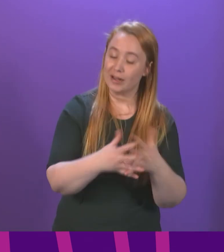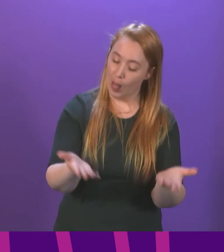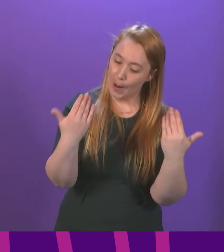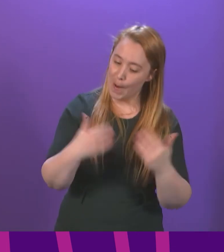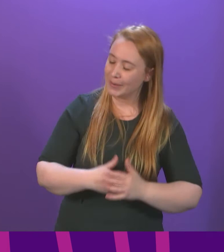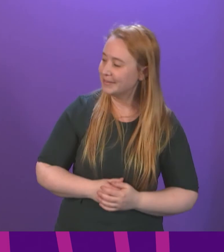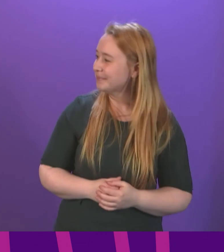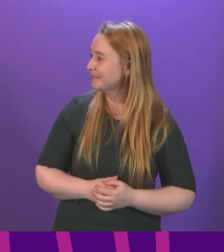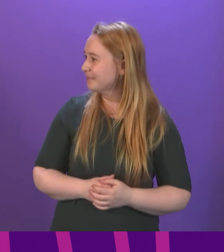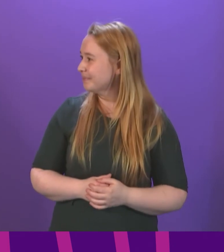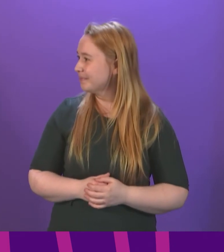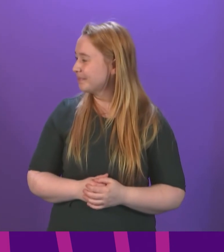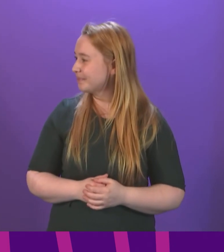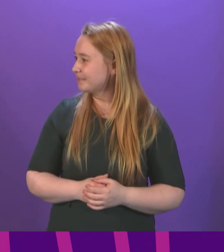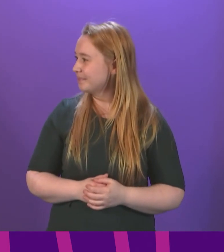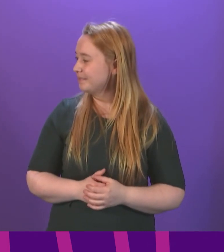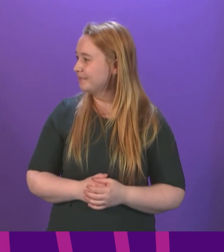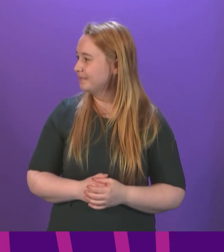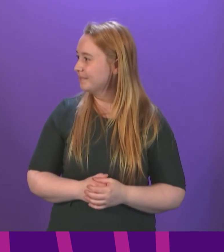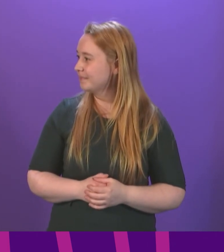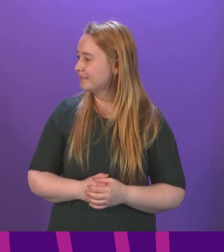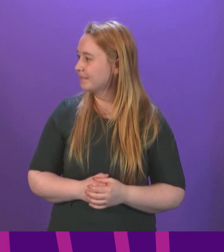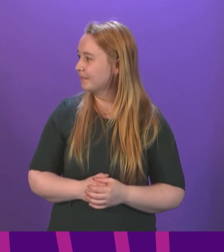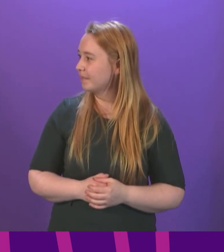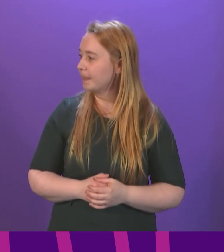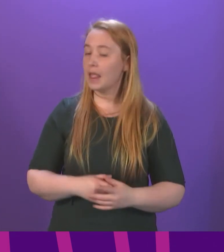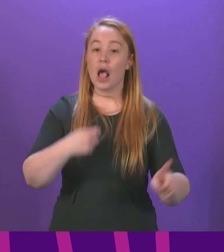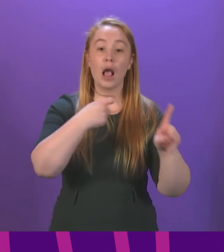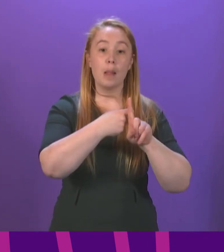Brian Whittle (South Scotland) (Con): An outbreak at Kilmarnock prison involved